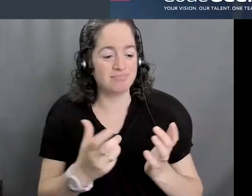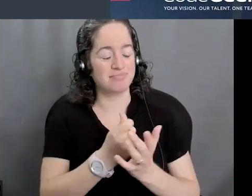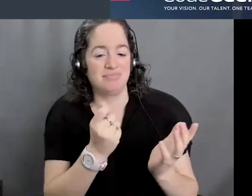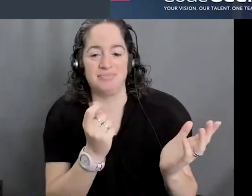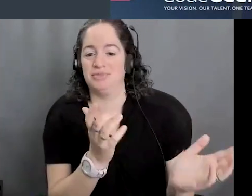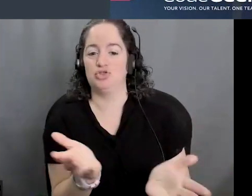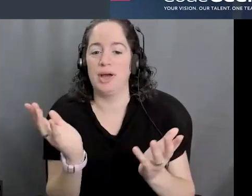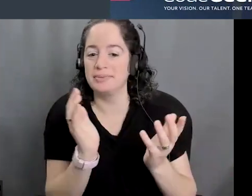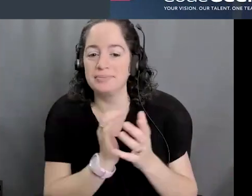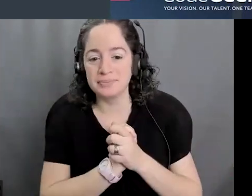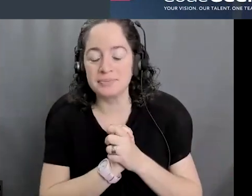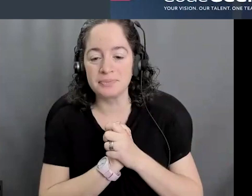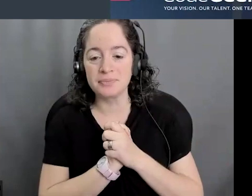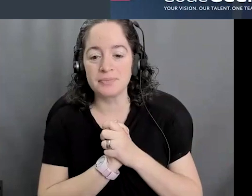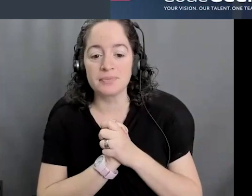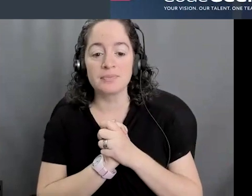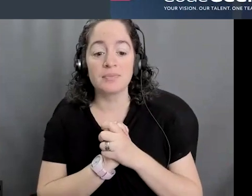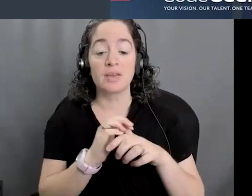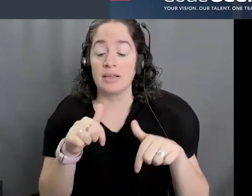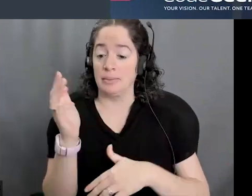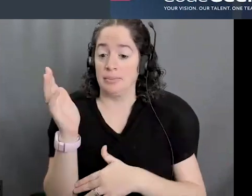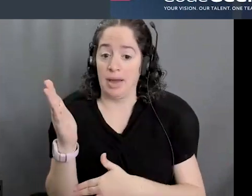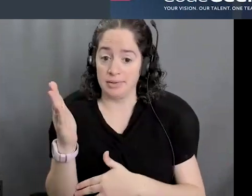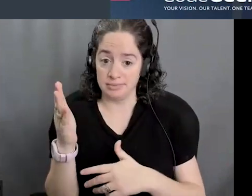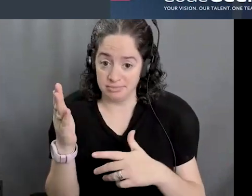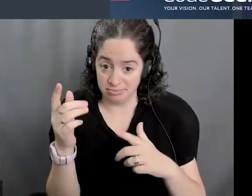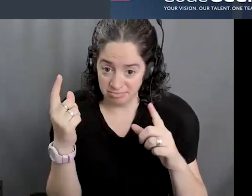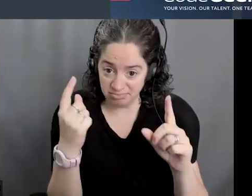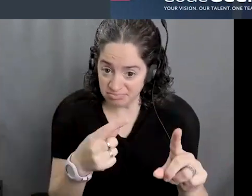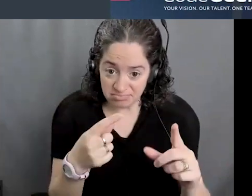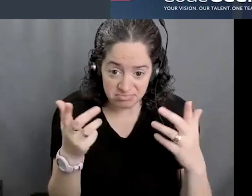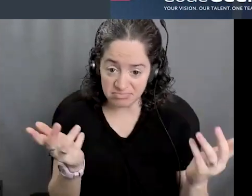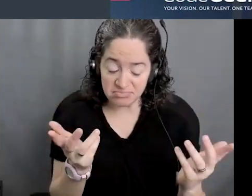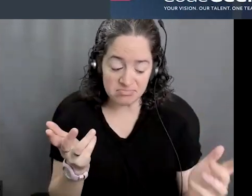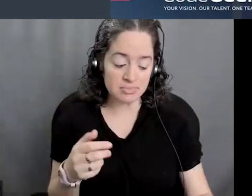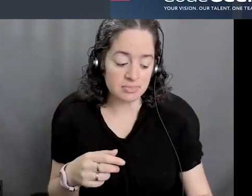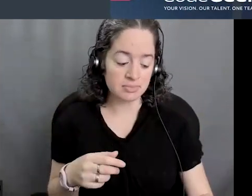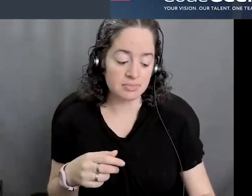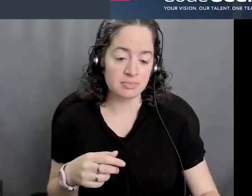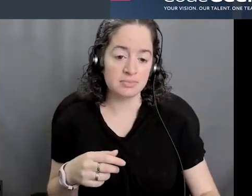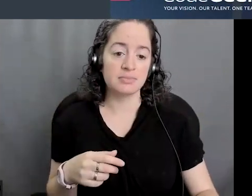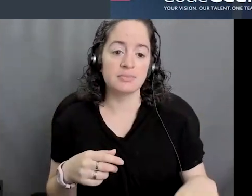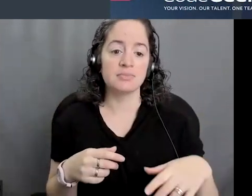Our purpose in this presentation is to share with you a few details that we hope are very helpful for you